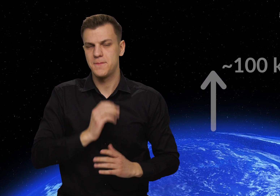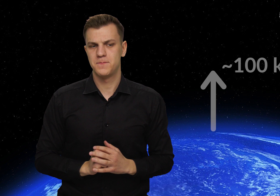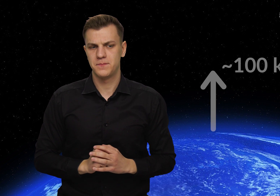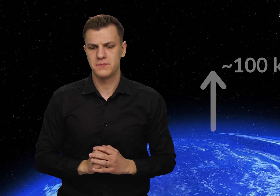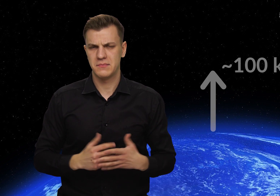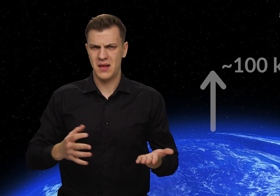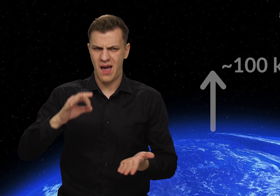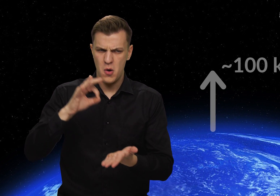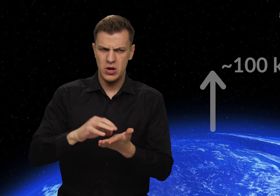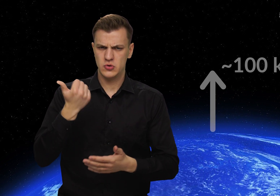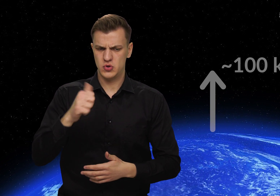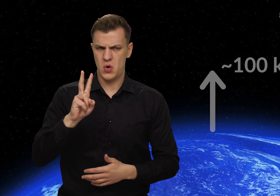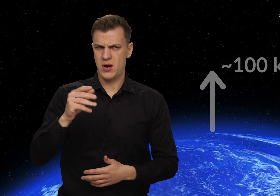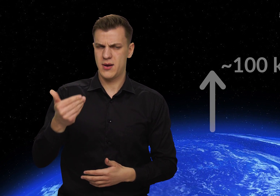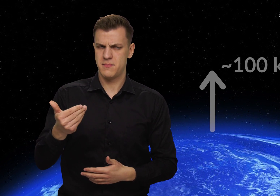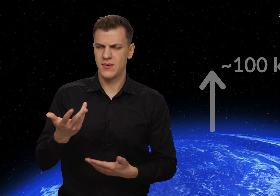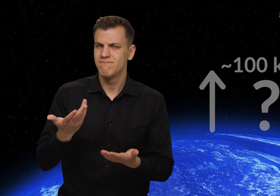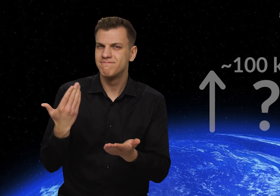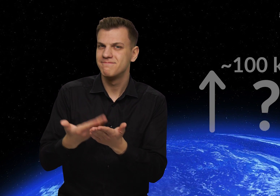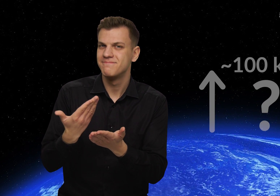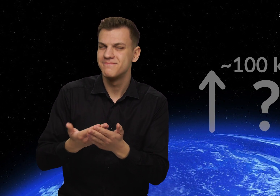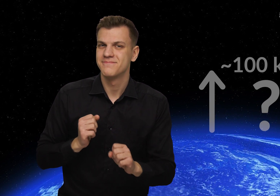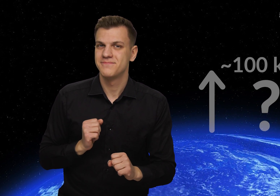Why.